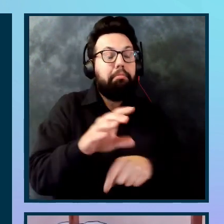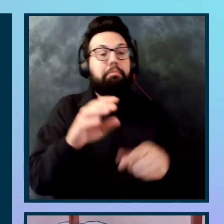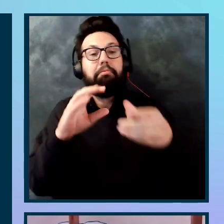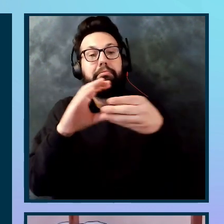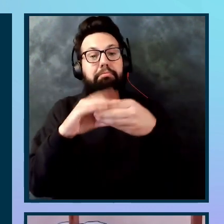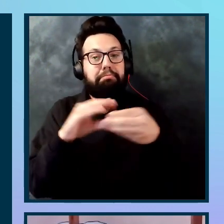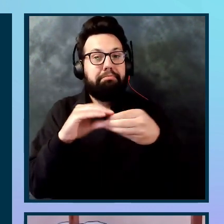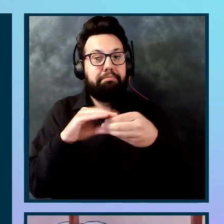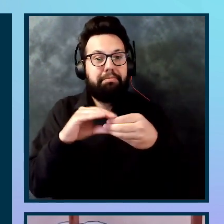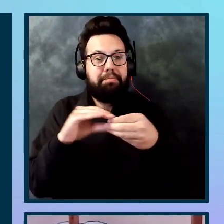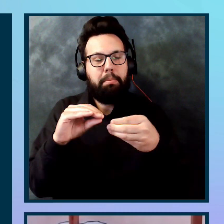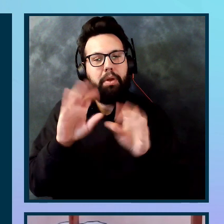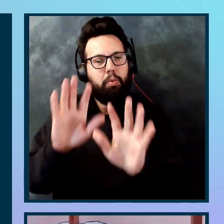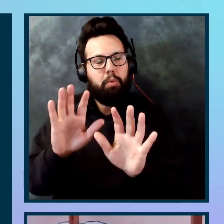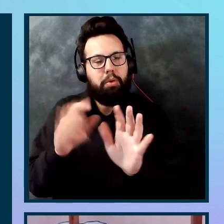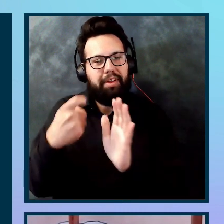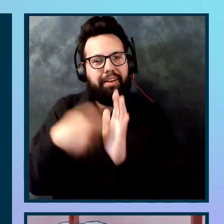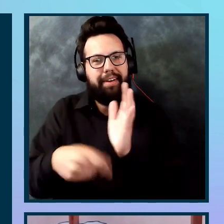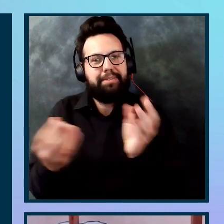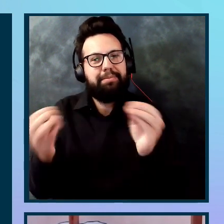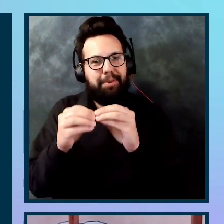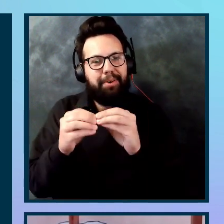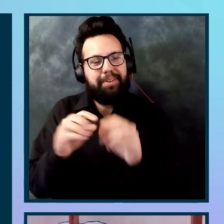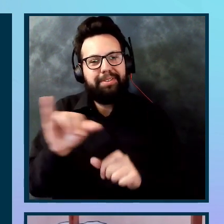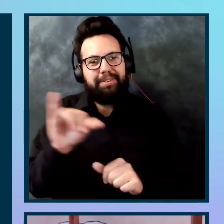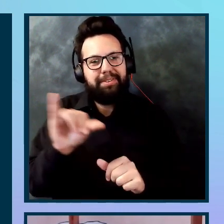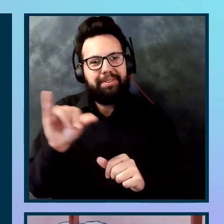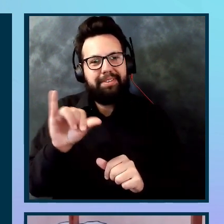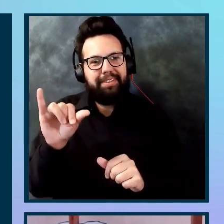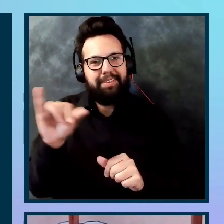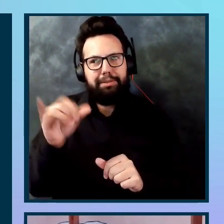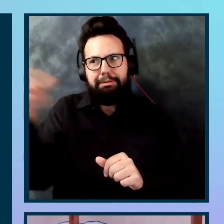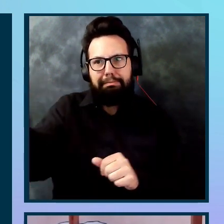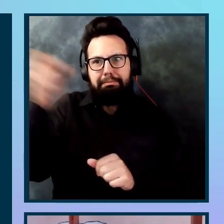that's an extra cost, and it's not always gonna be very efficient.